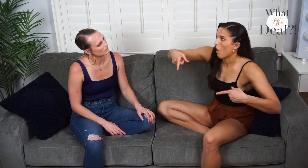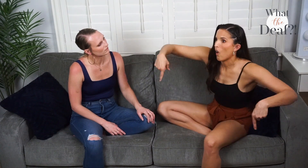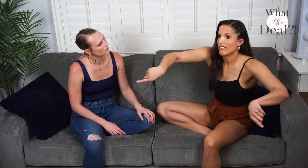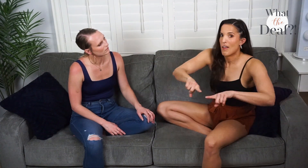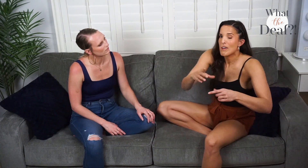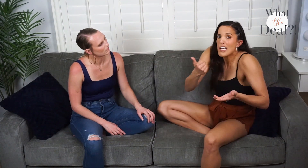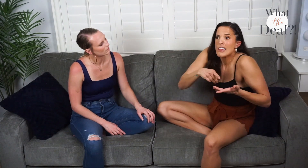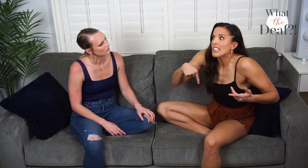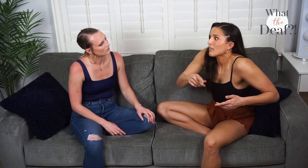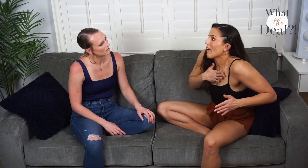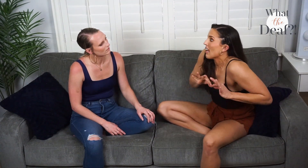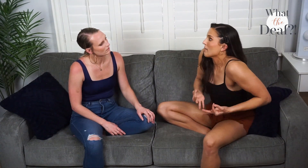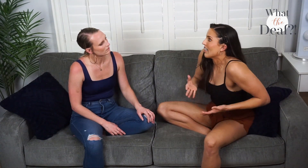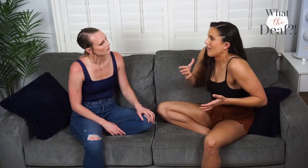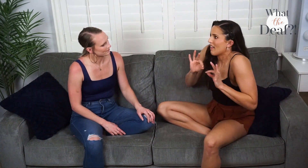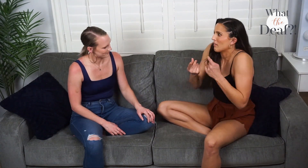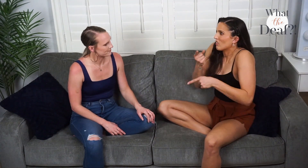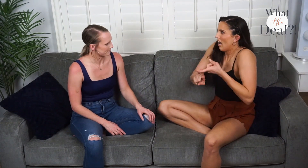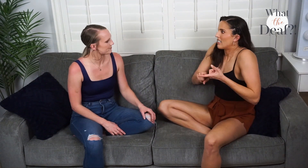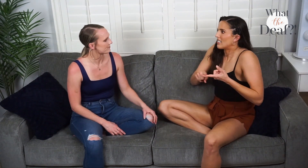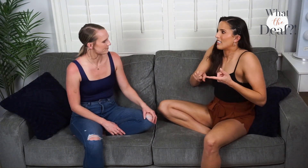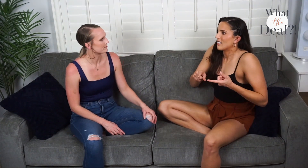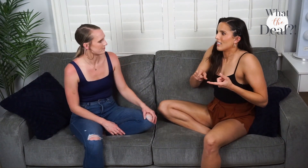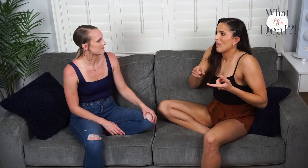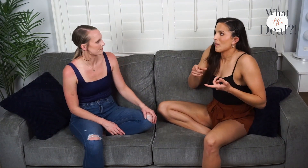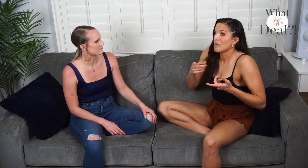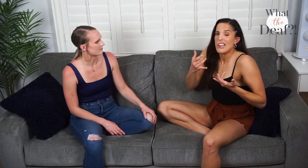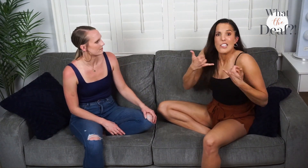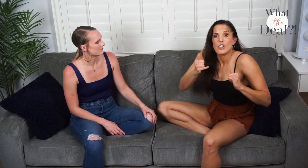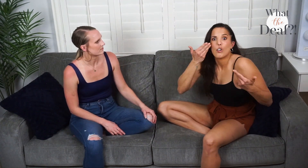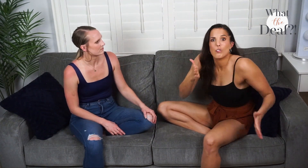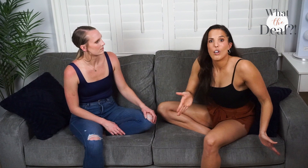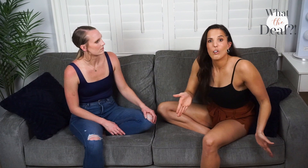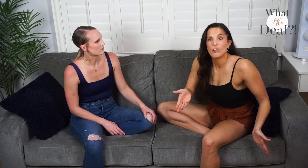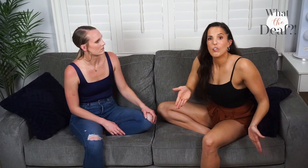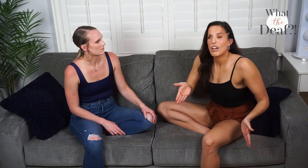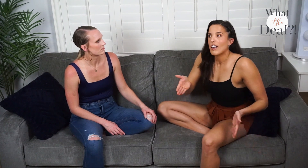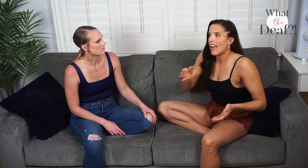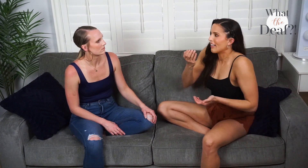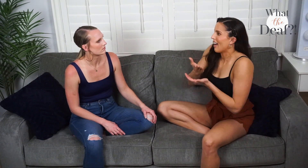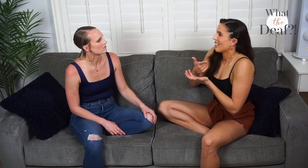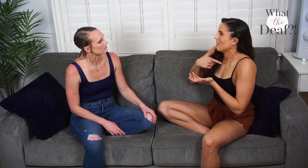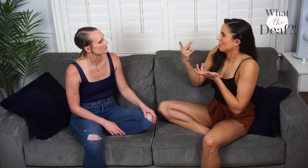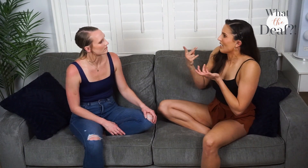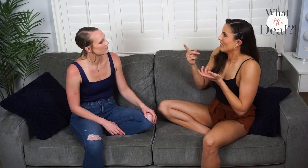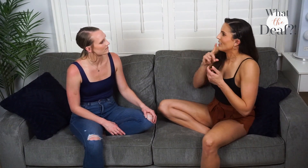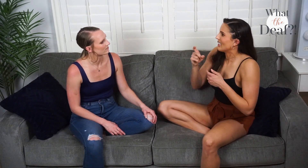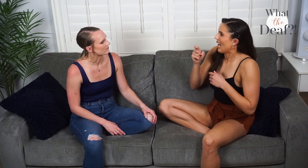all my friends and family and family friends. They still don't really know to this day. And the fact that we really have to get